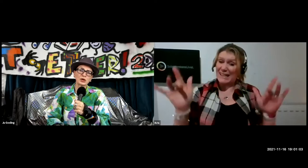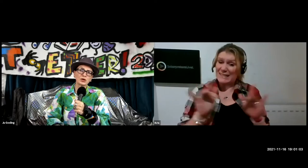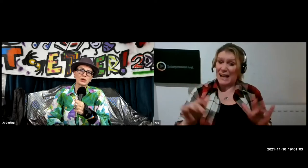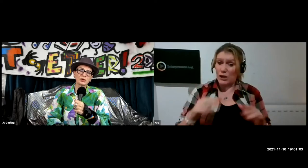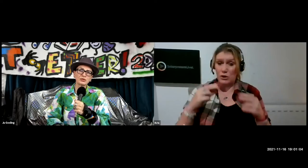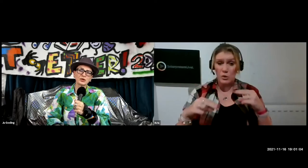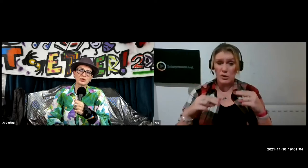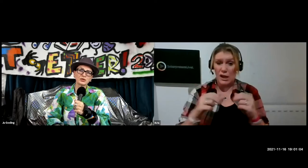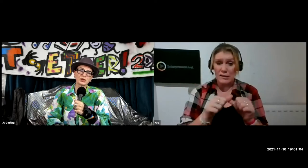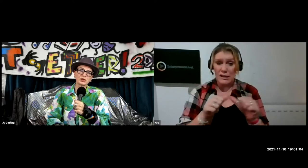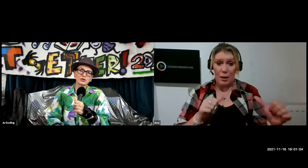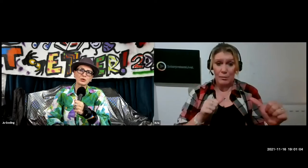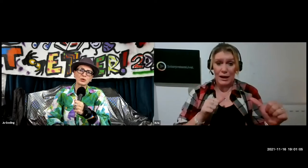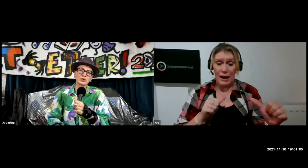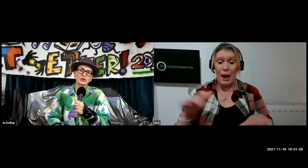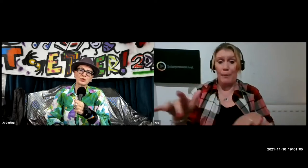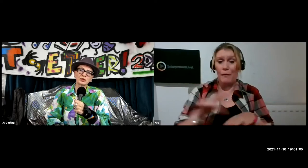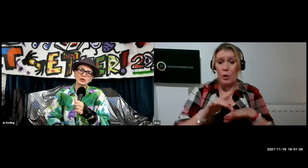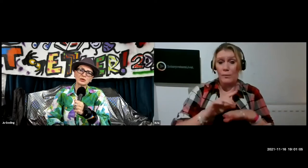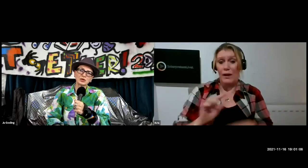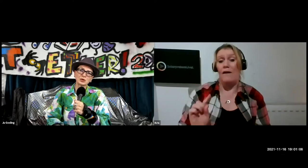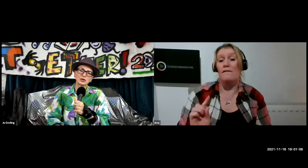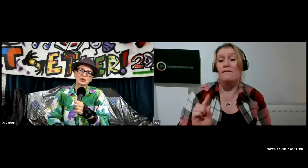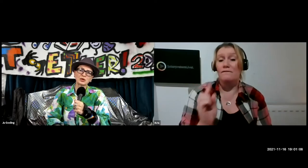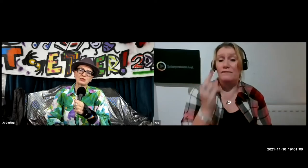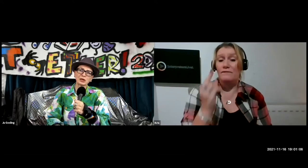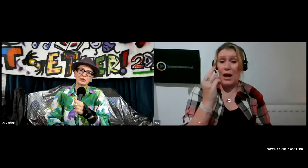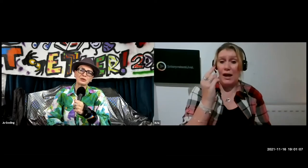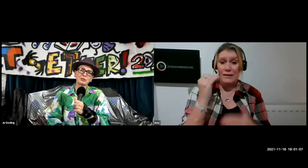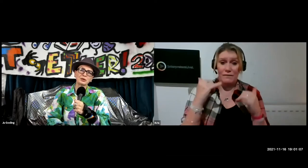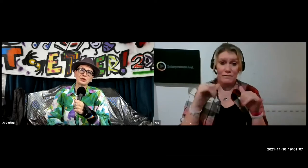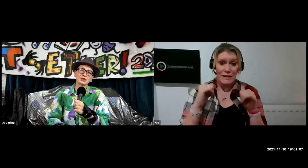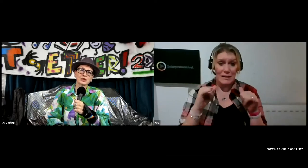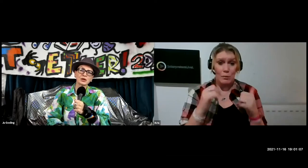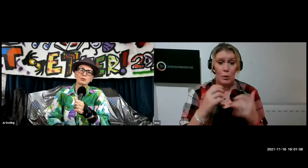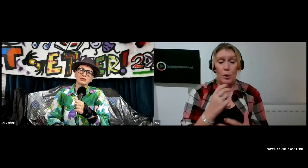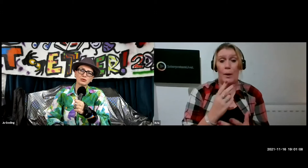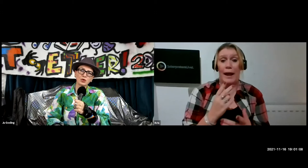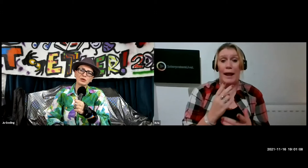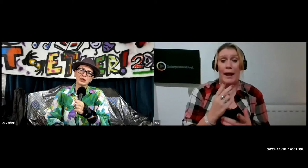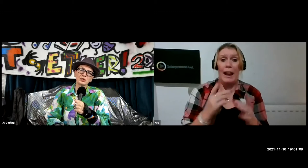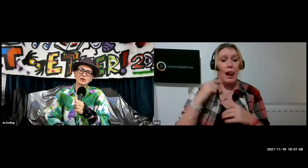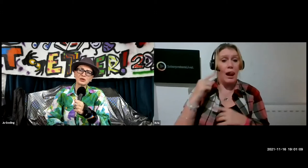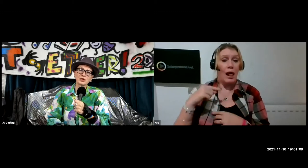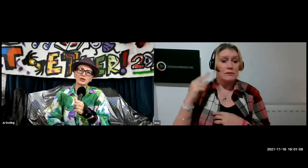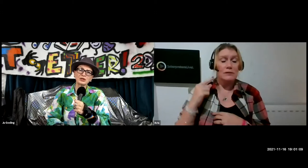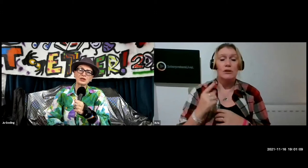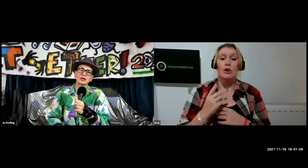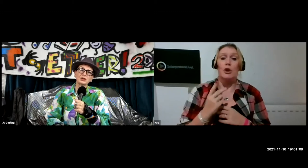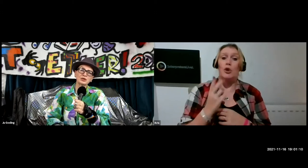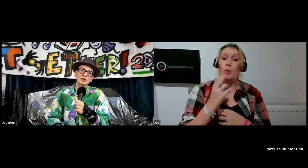our first festival during the London 2012 Paralympics performing outside in